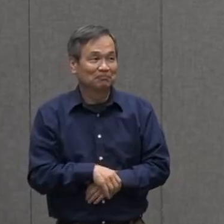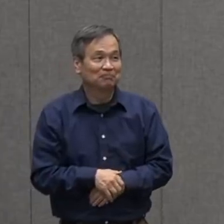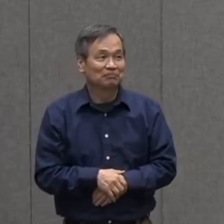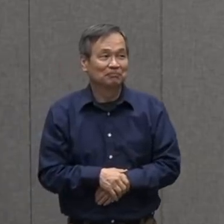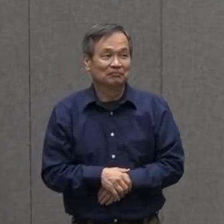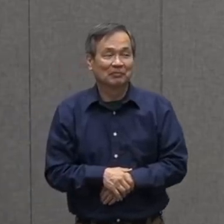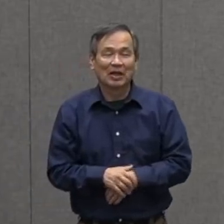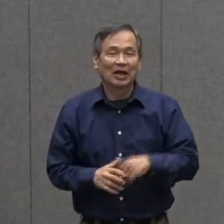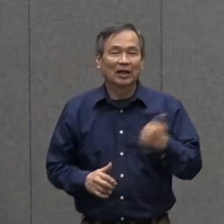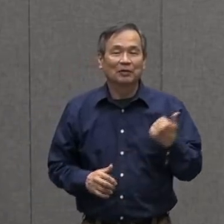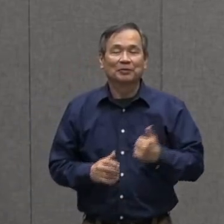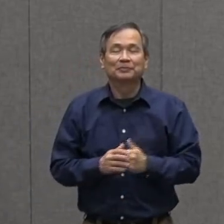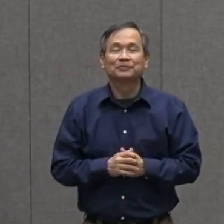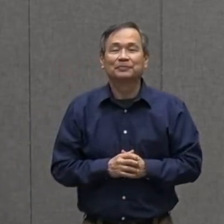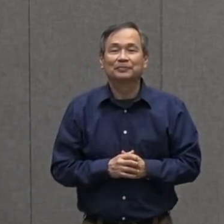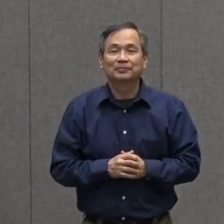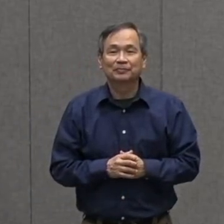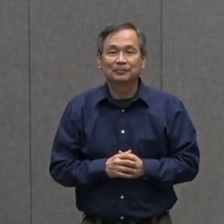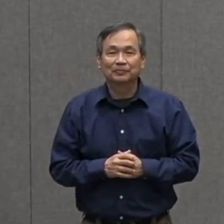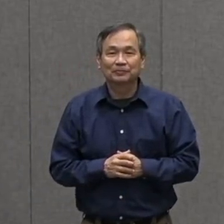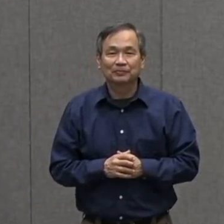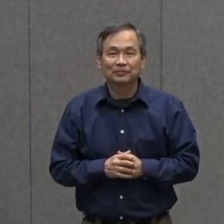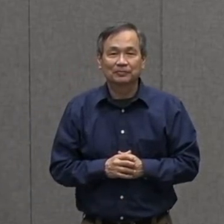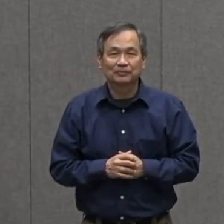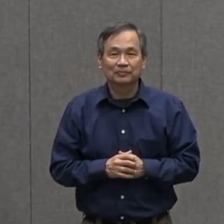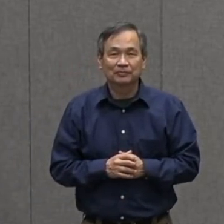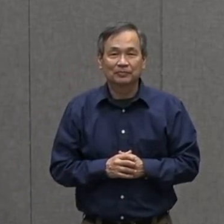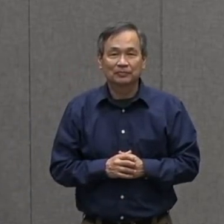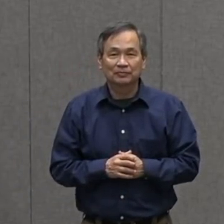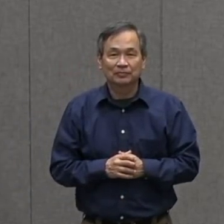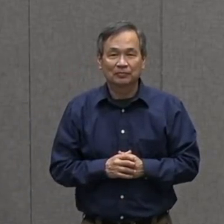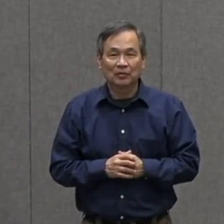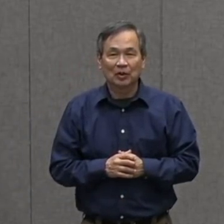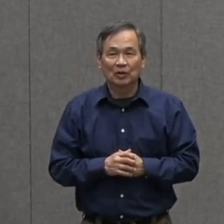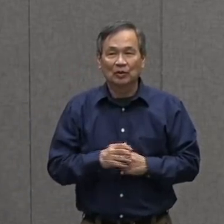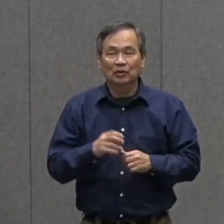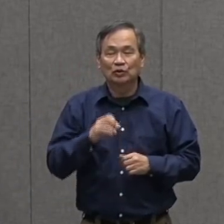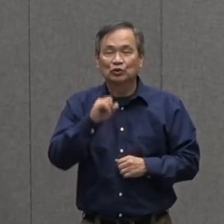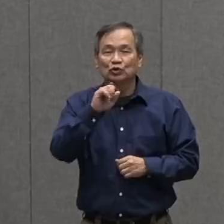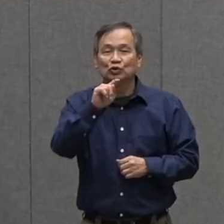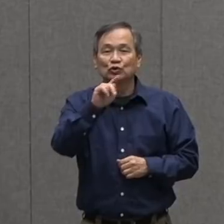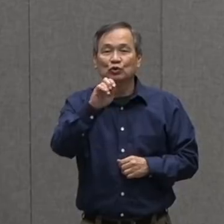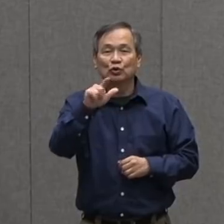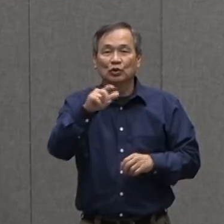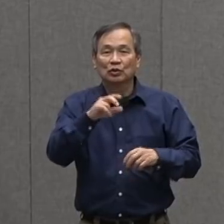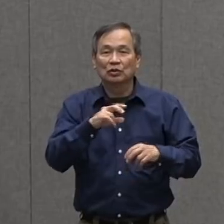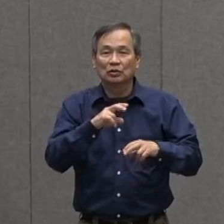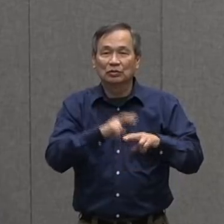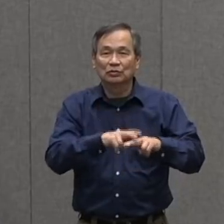Let's try one more. School. Is that common or proper?